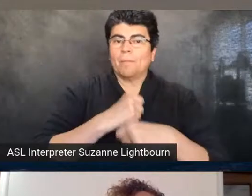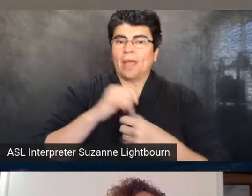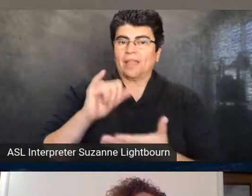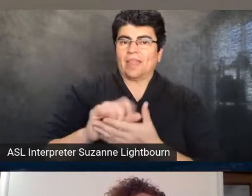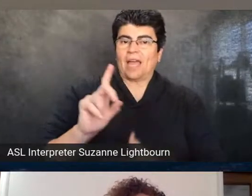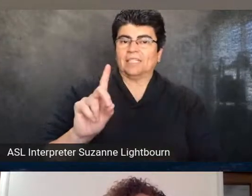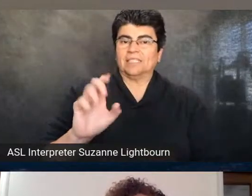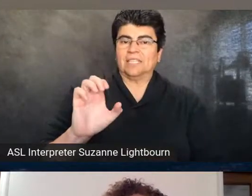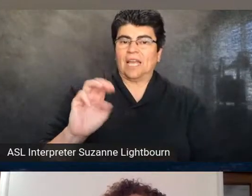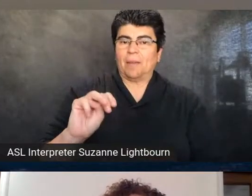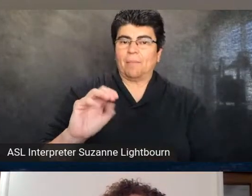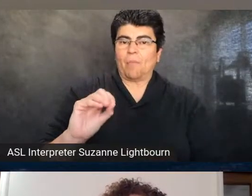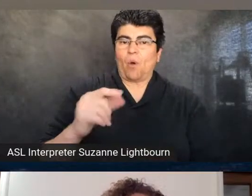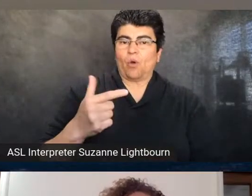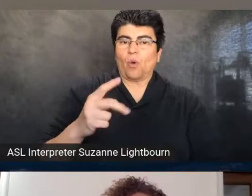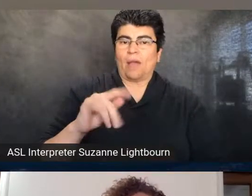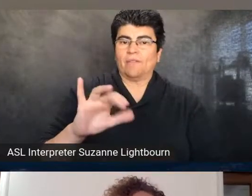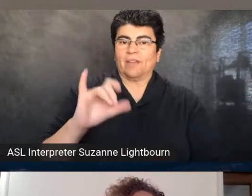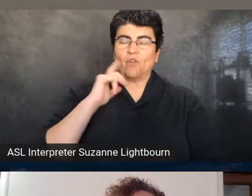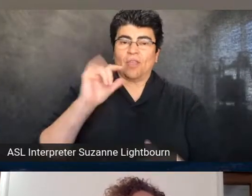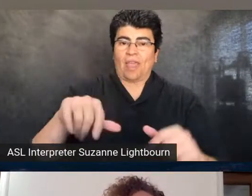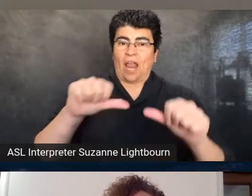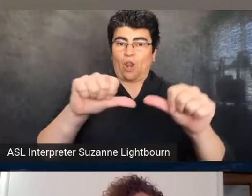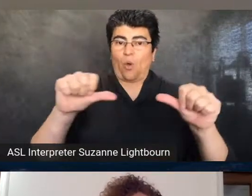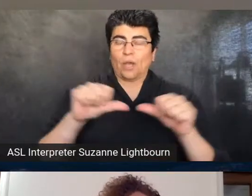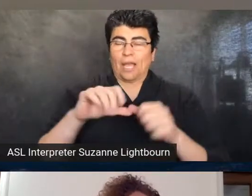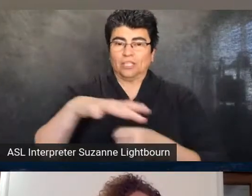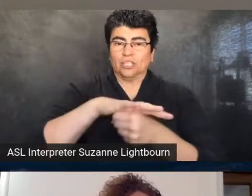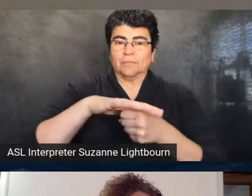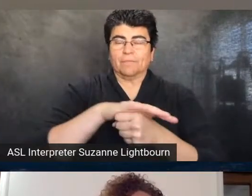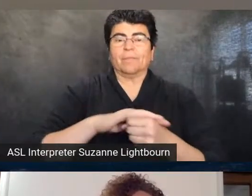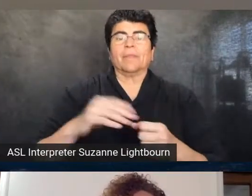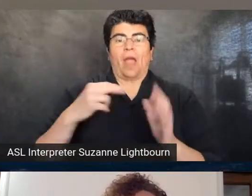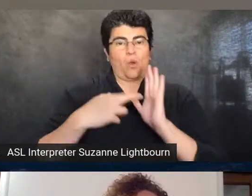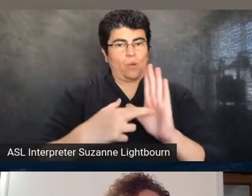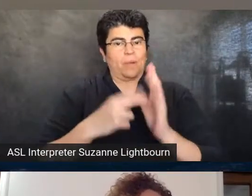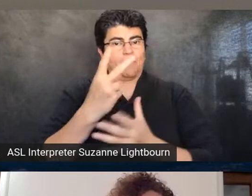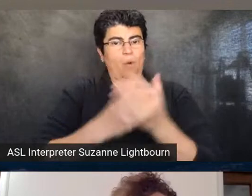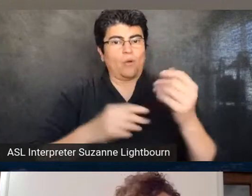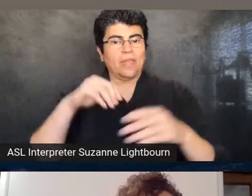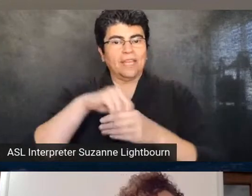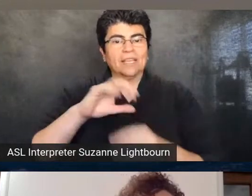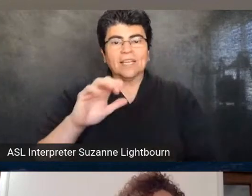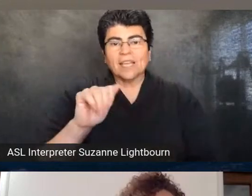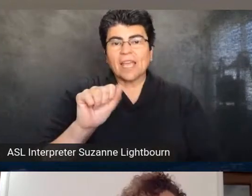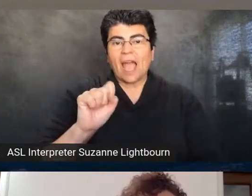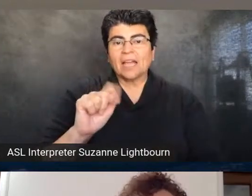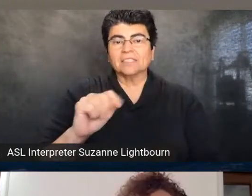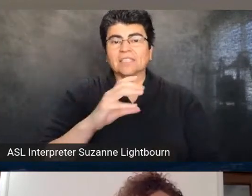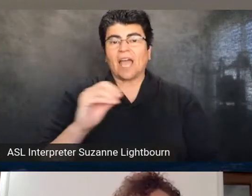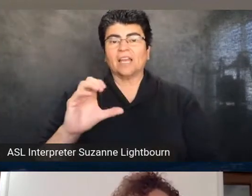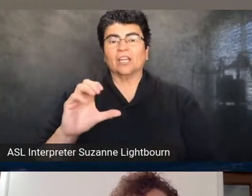are represented both in cast and crew. Fortunately, since Frances McDormand